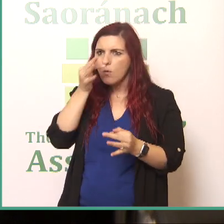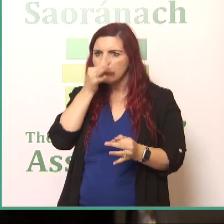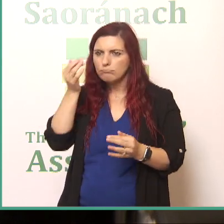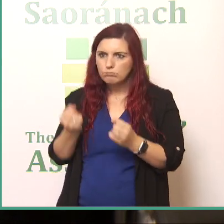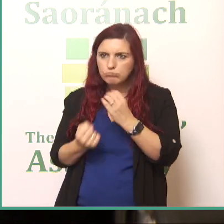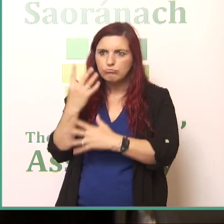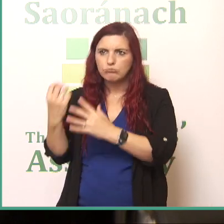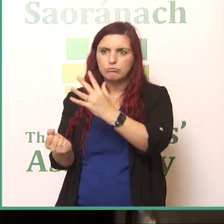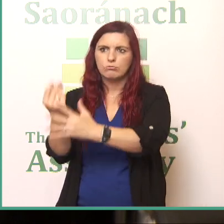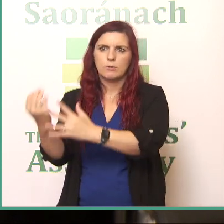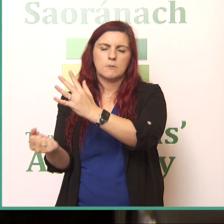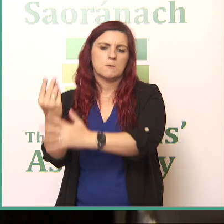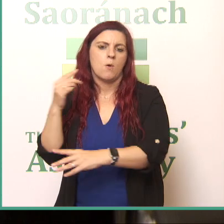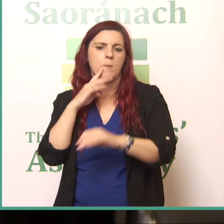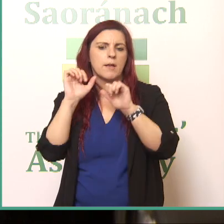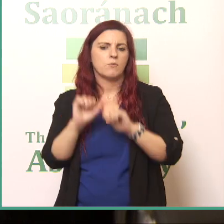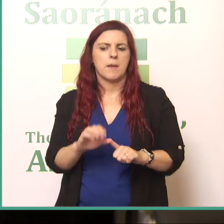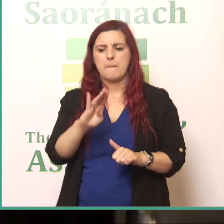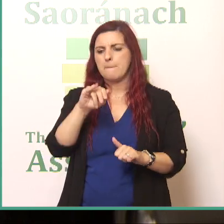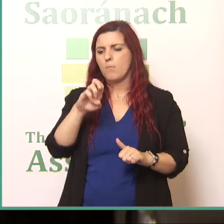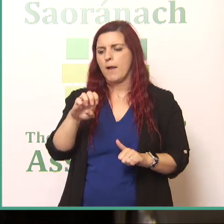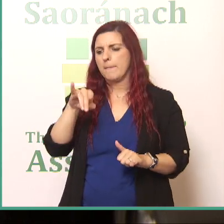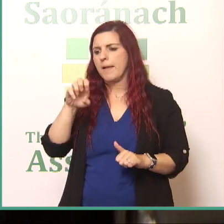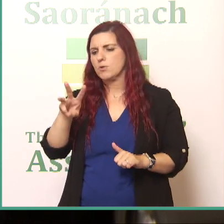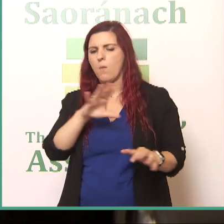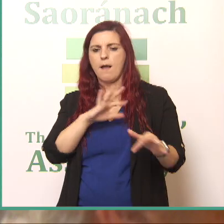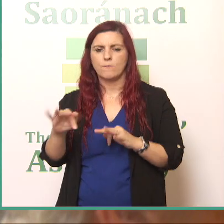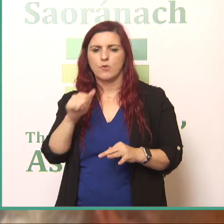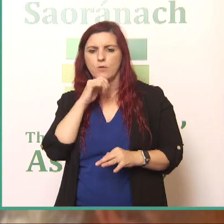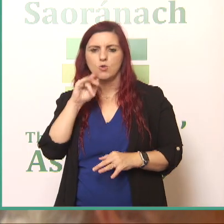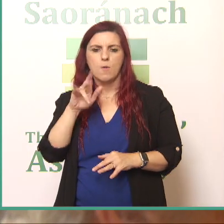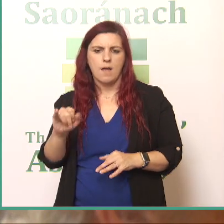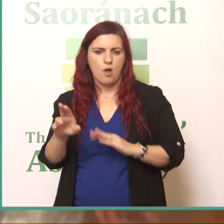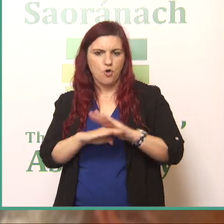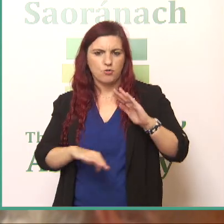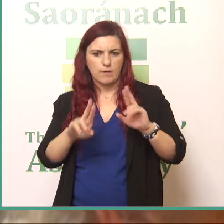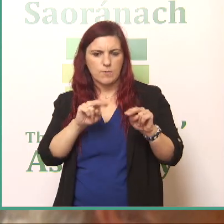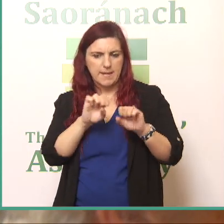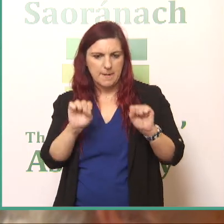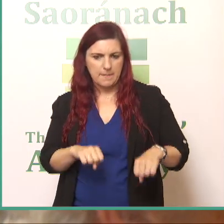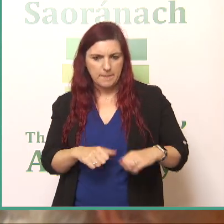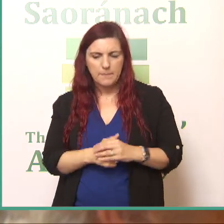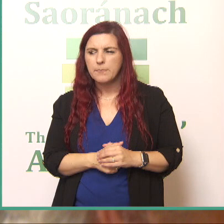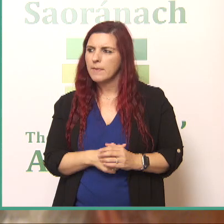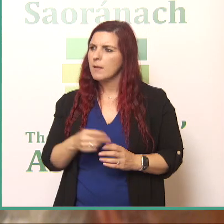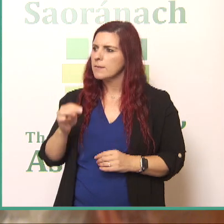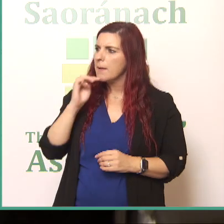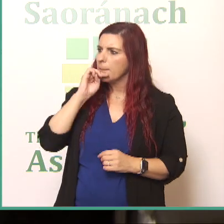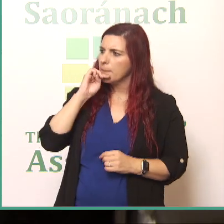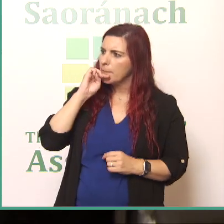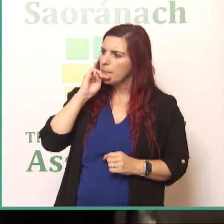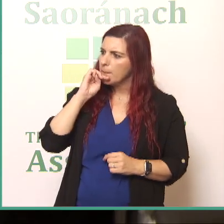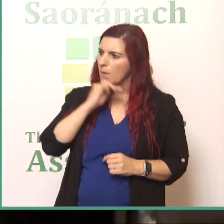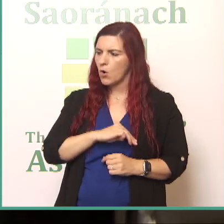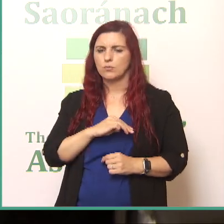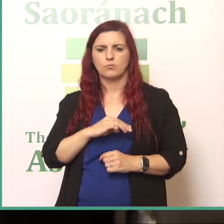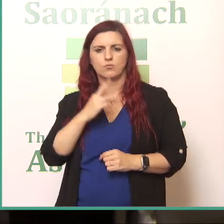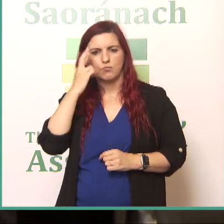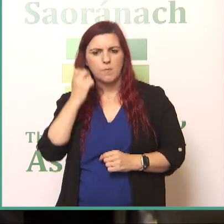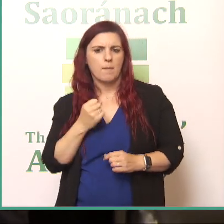postpone mowing metal until after July the First on under the scheme an important fact worth noting